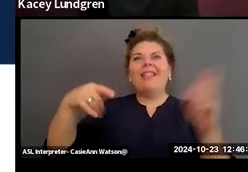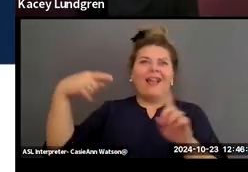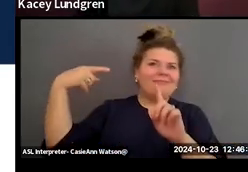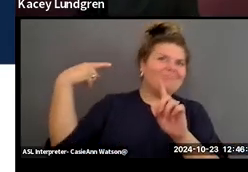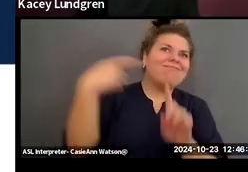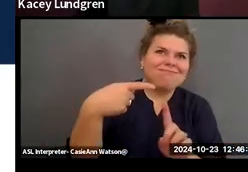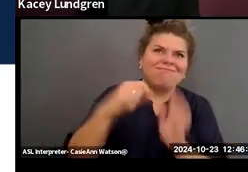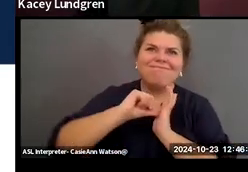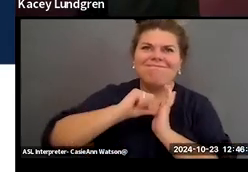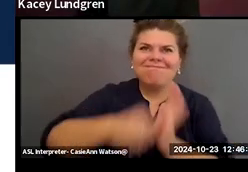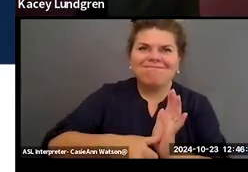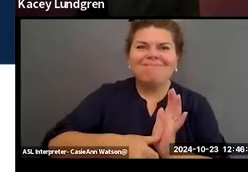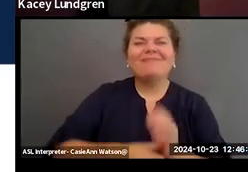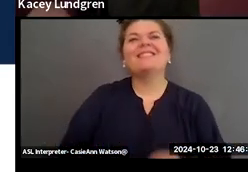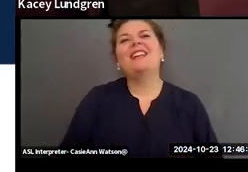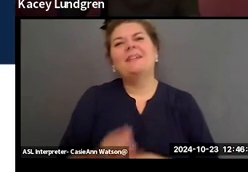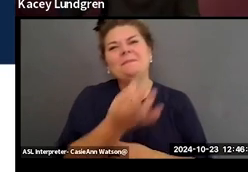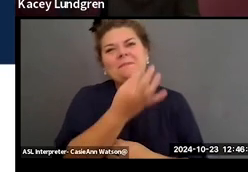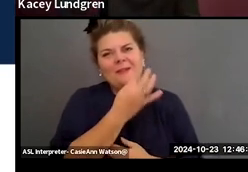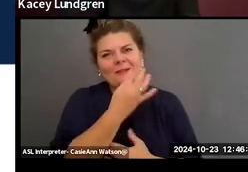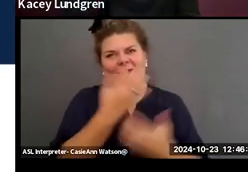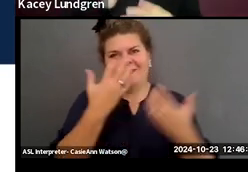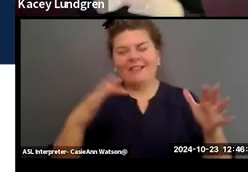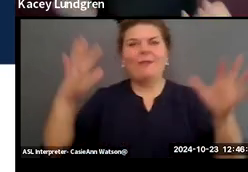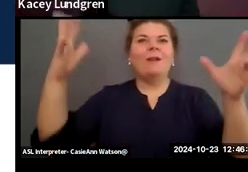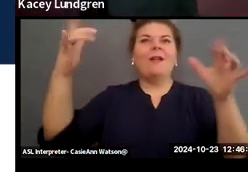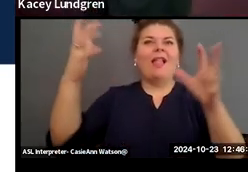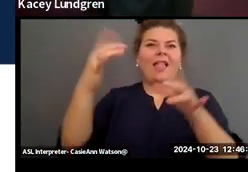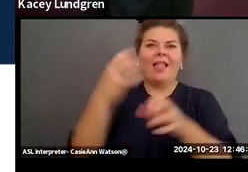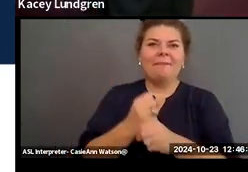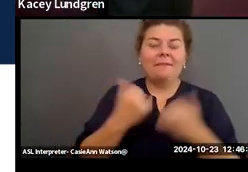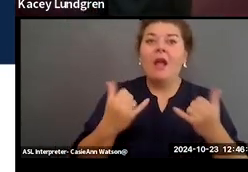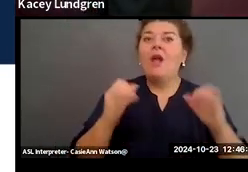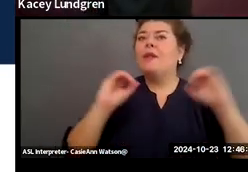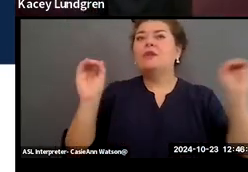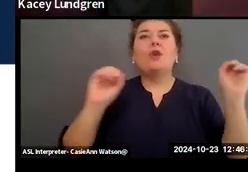All right, we're just about finished. To recap, there is no universal sign language,